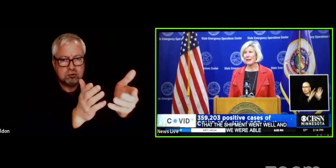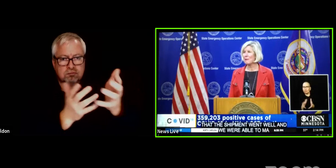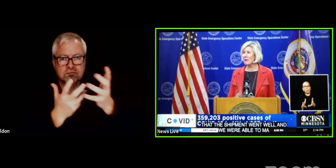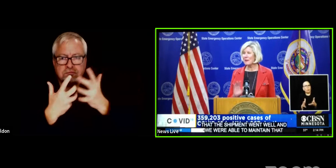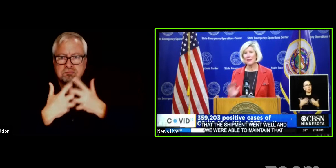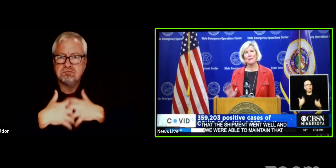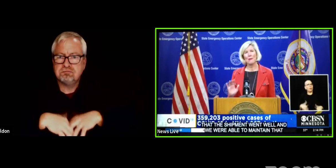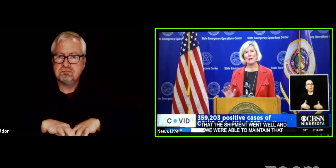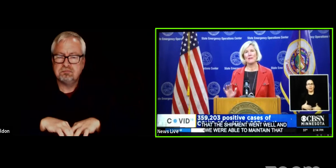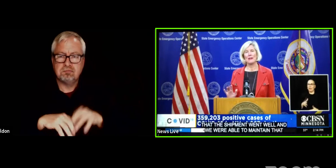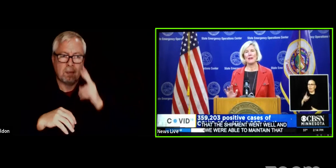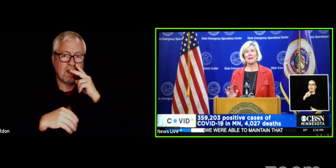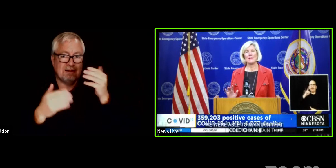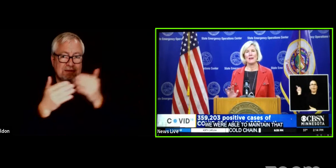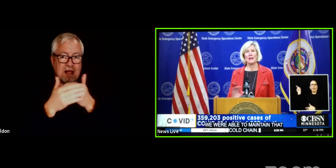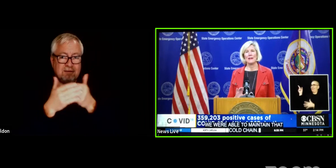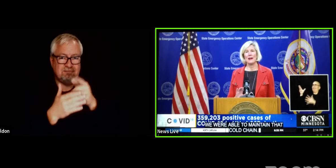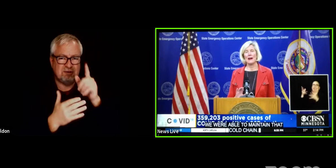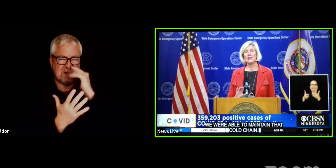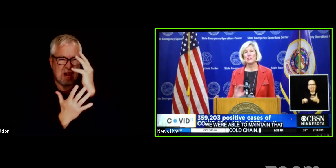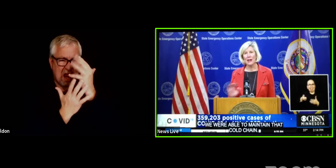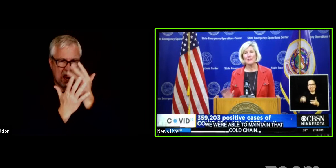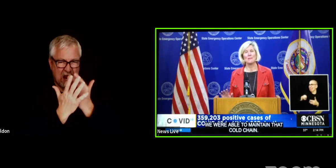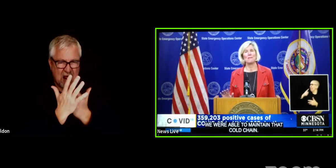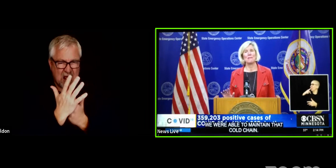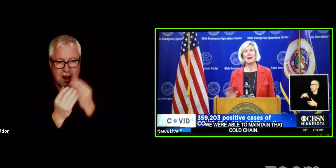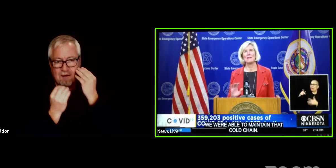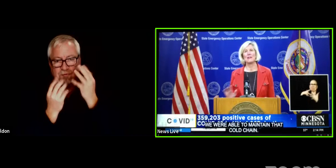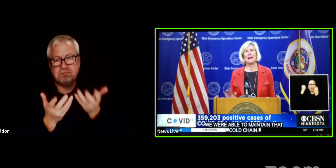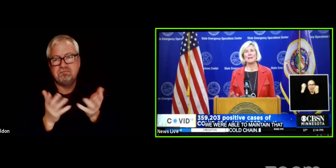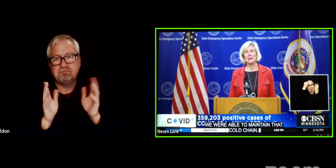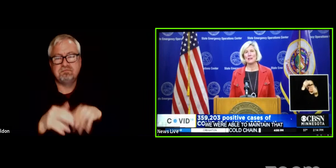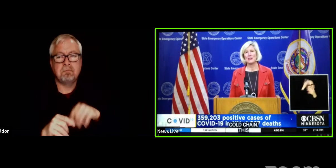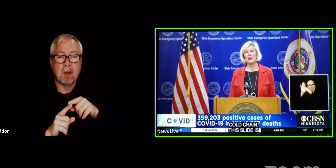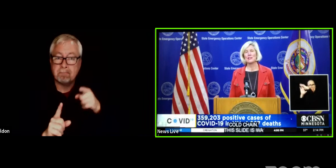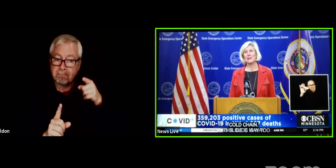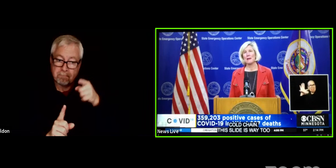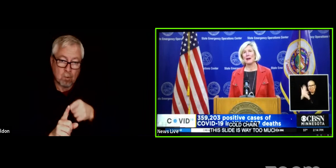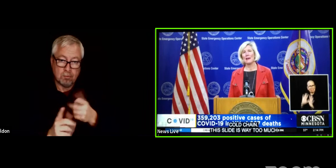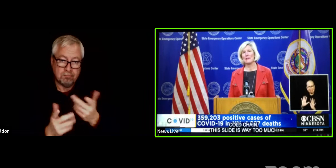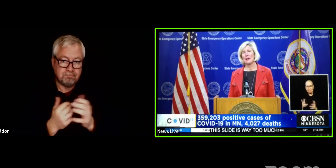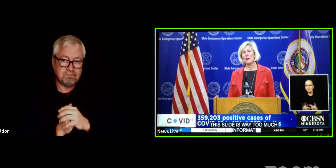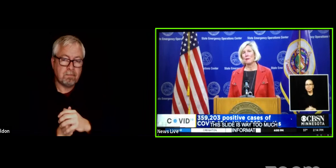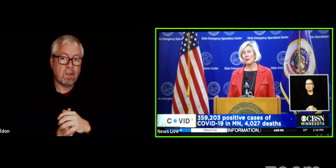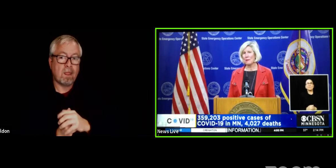AND, REALLY, THE POINT OF IT IS JUST THE GOVERNOR ASKED ME TO SHARE IT JUST BECAUSE WHEN WE WERE